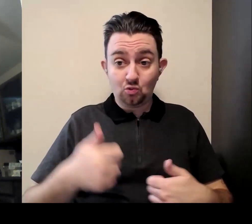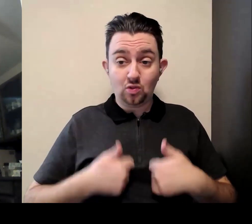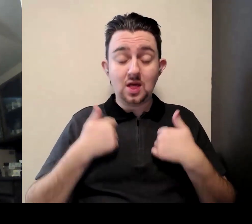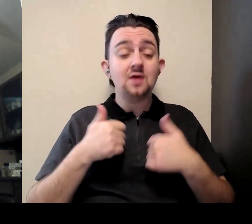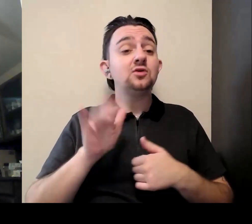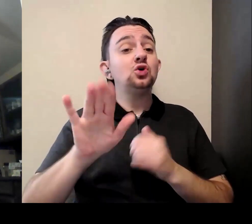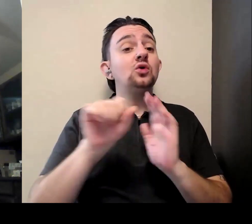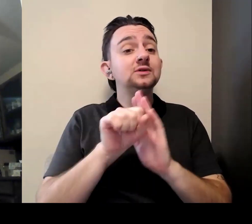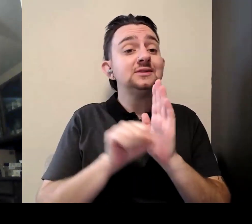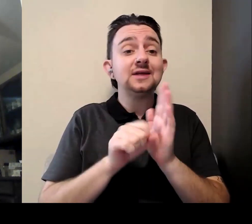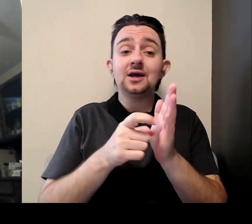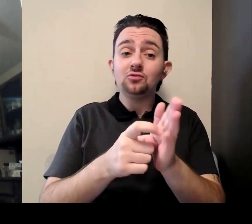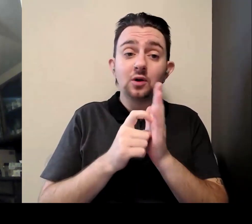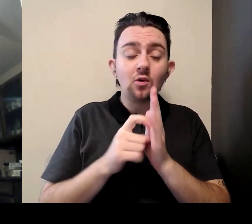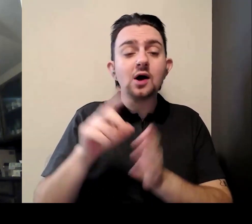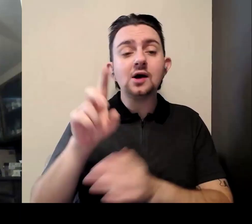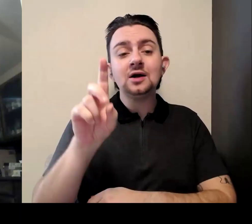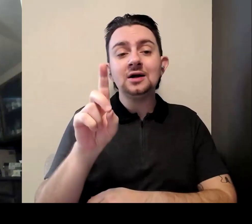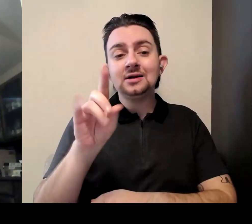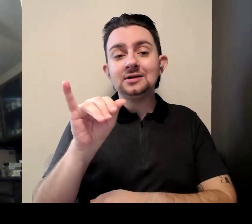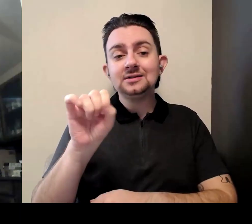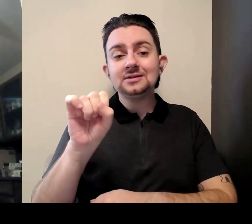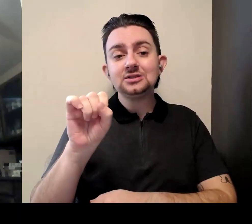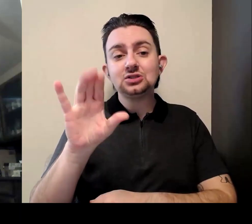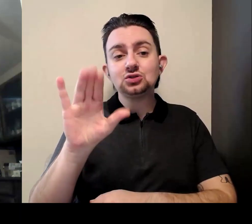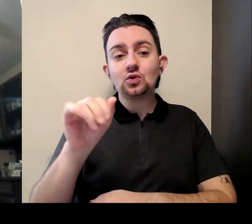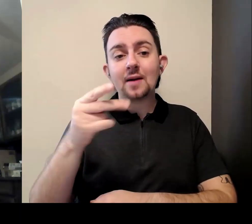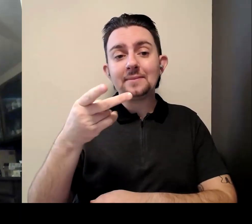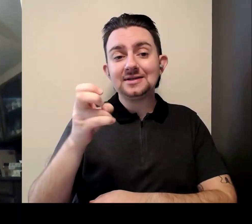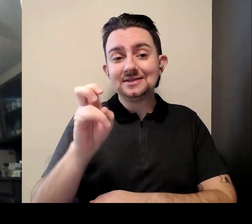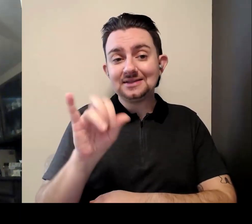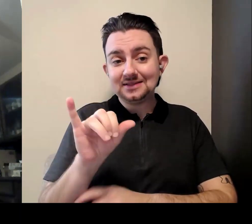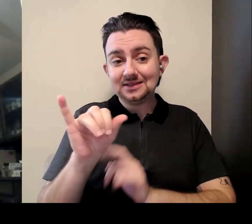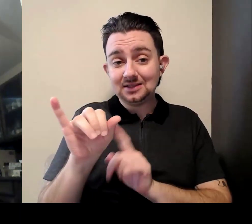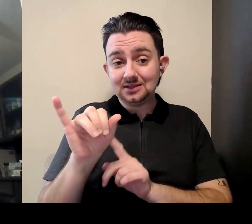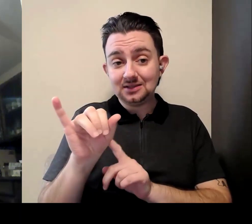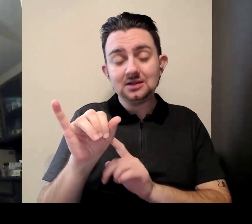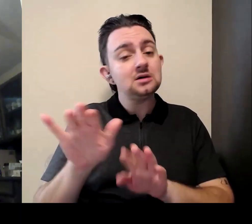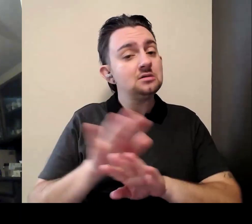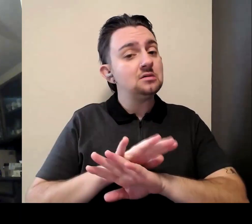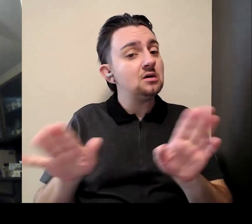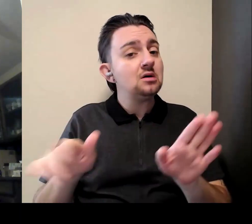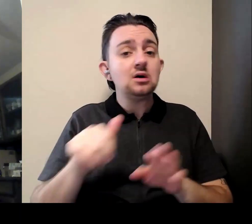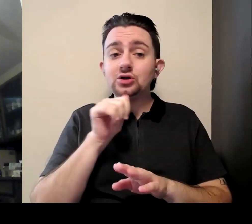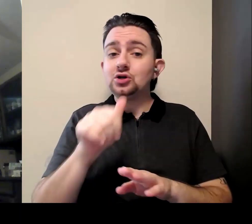You have to understand that do not report a full-scale IQ.